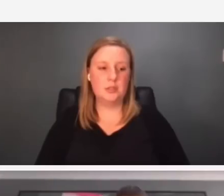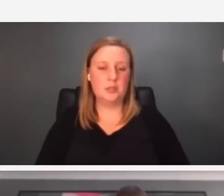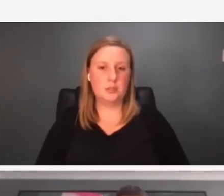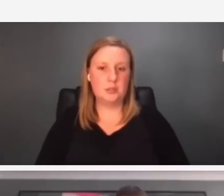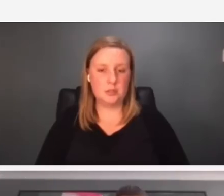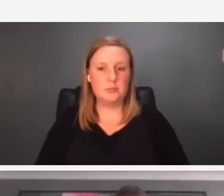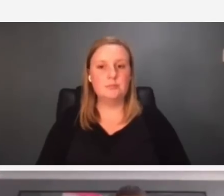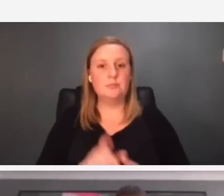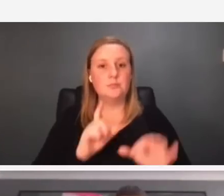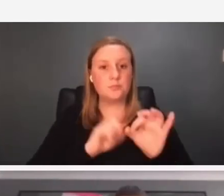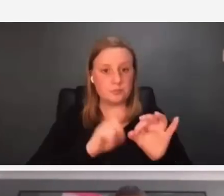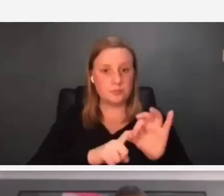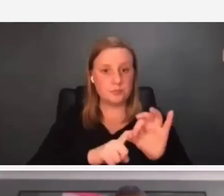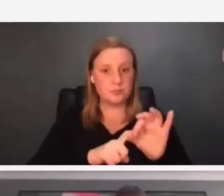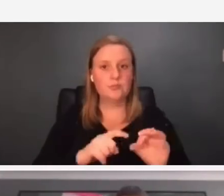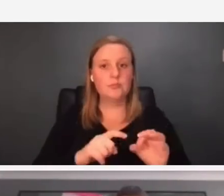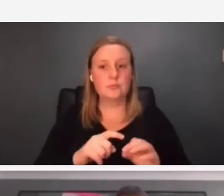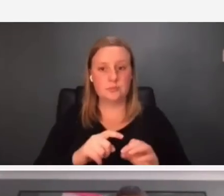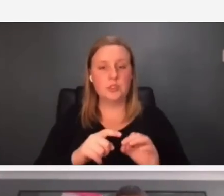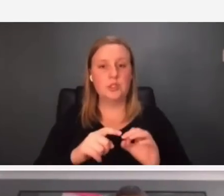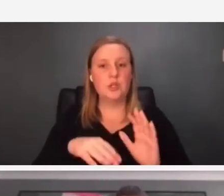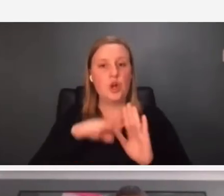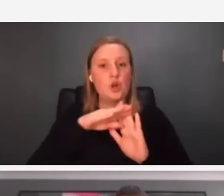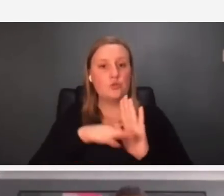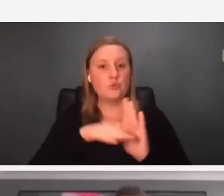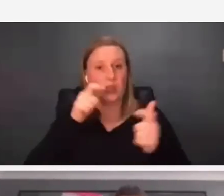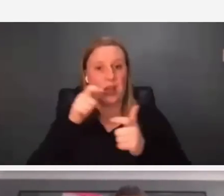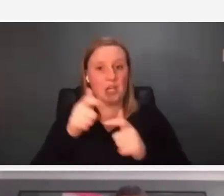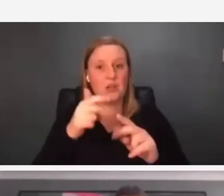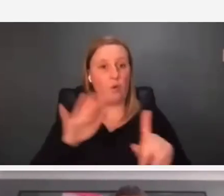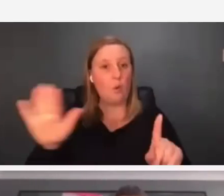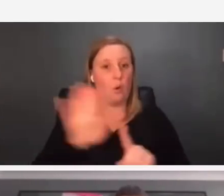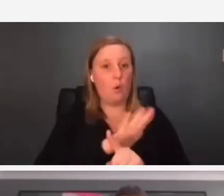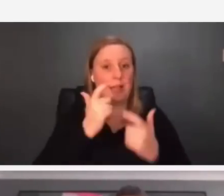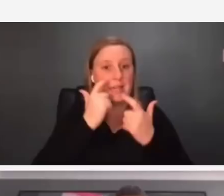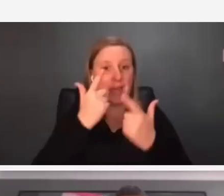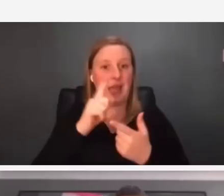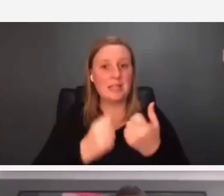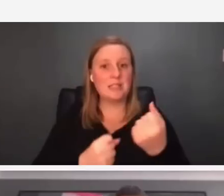What progress is being made to review the alignment of regulation across the carer support sectors and what work is planned to reconcile the